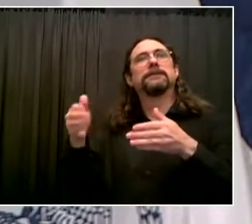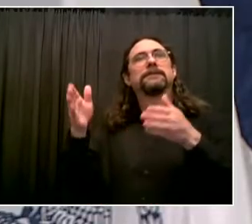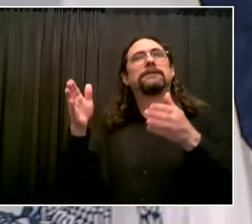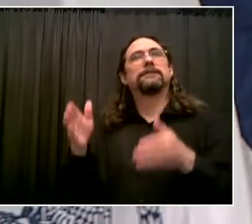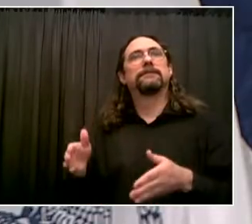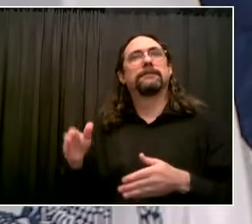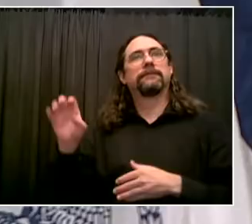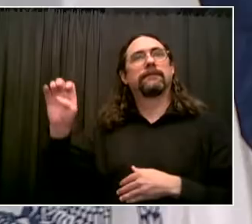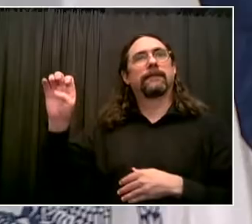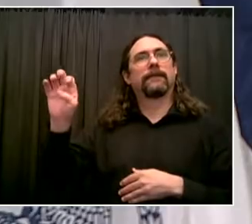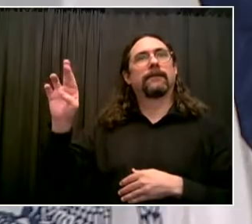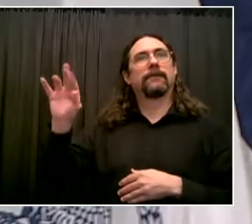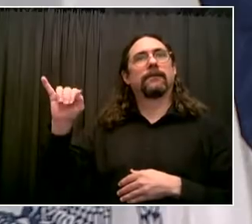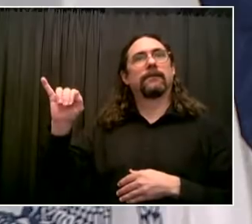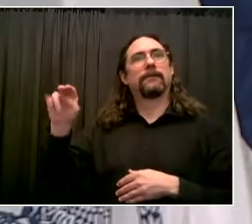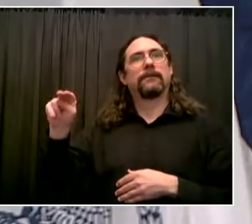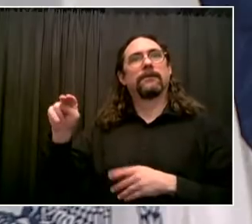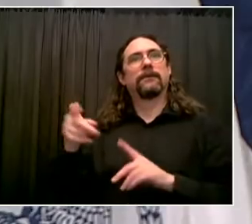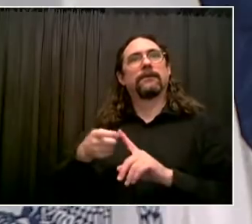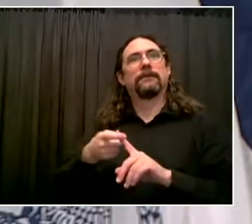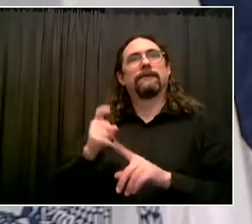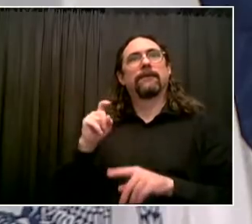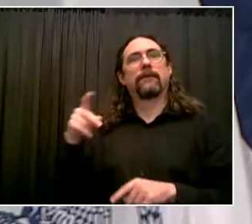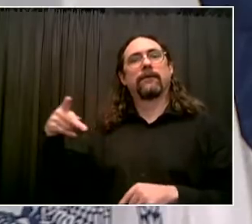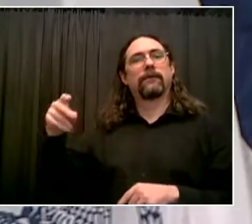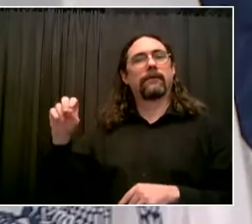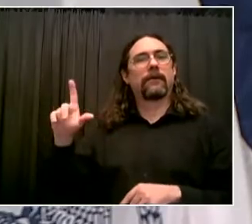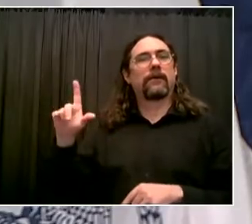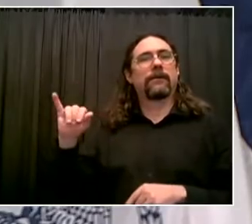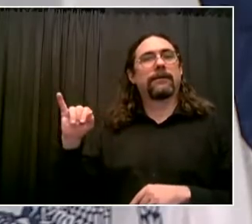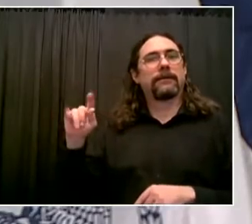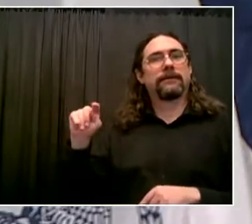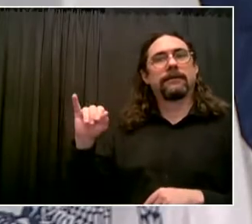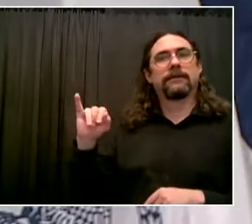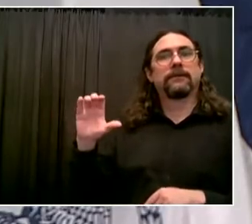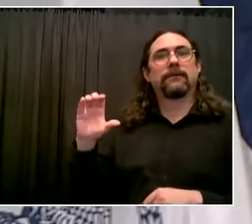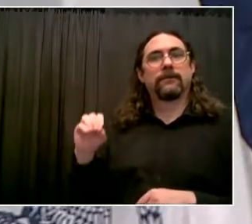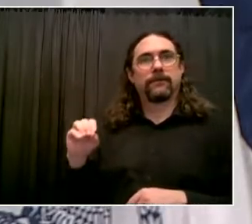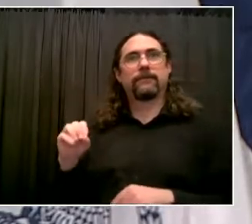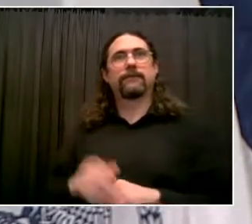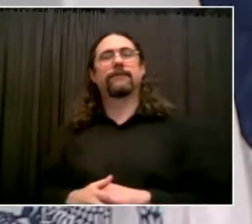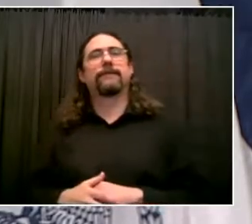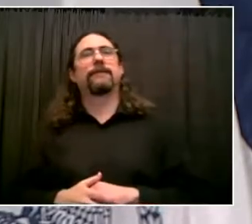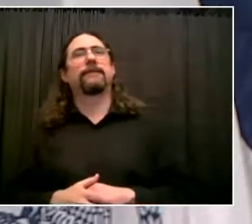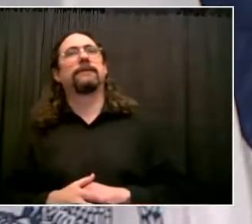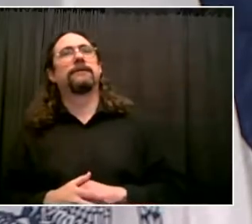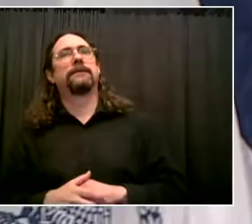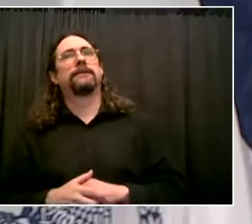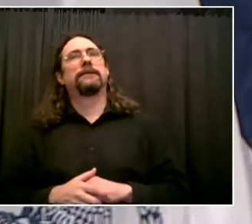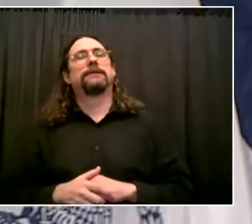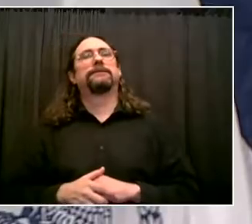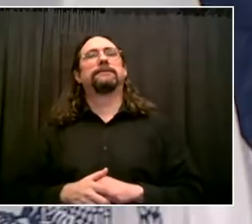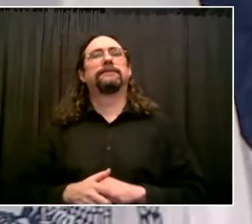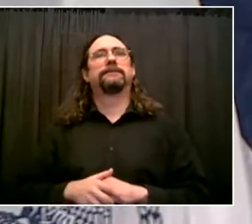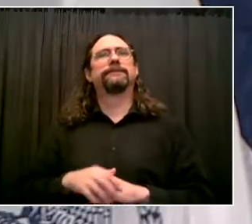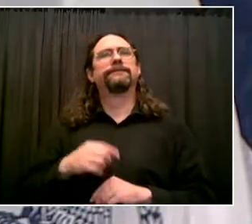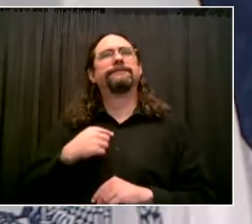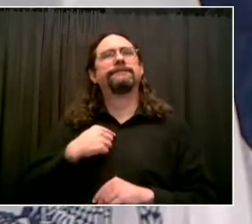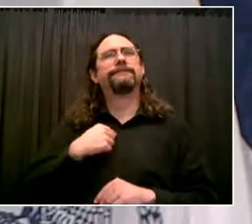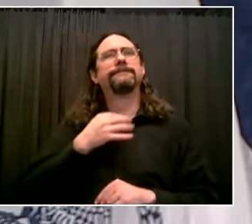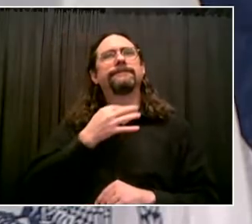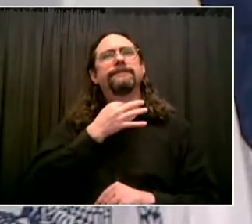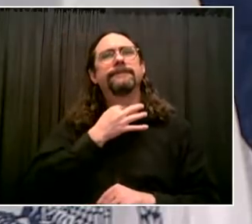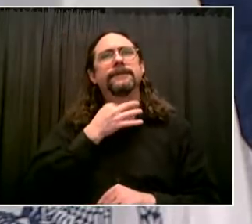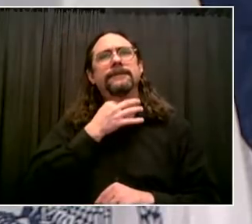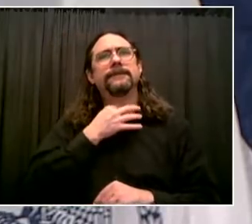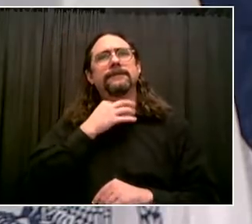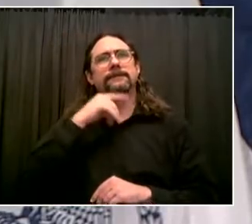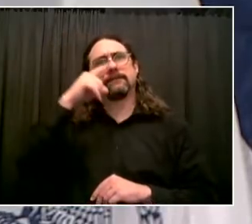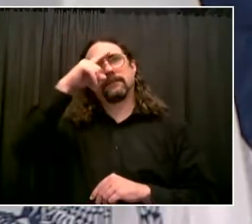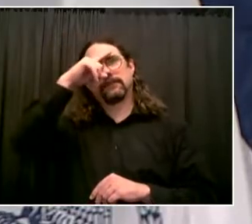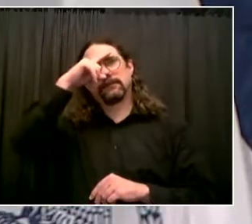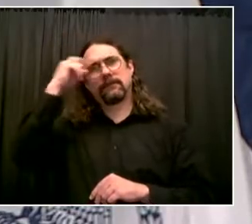FROM POLITICO.